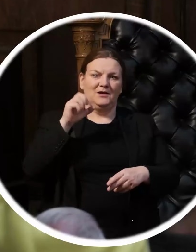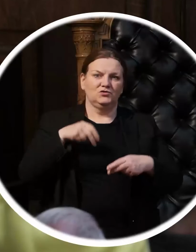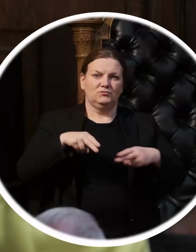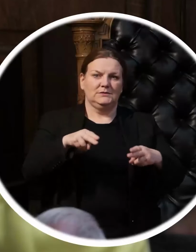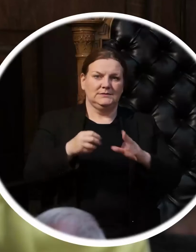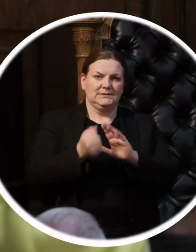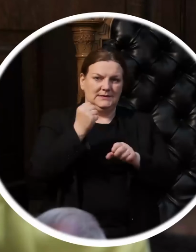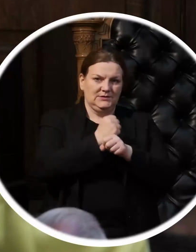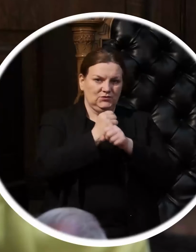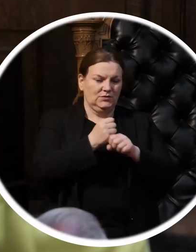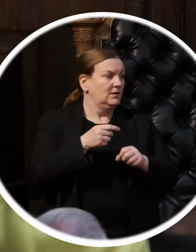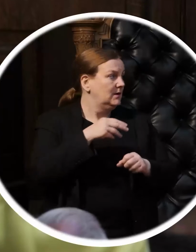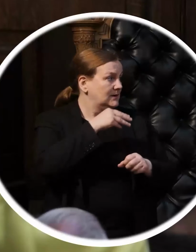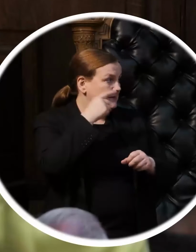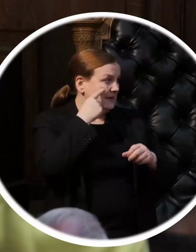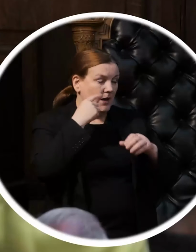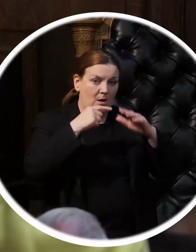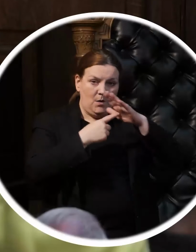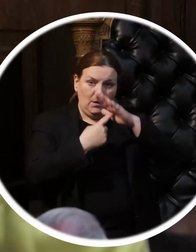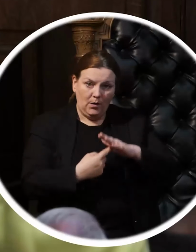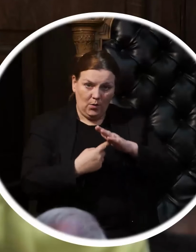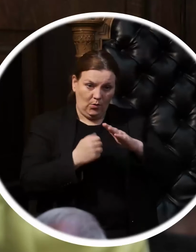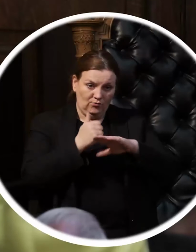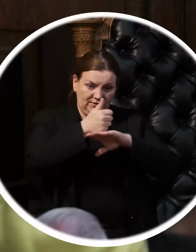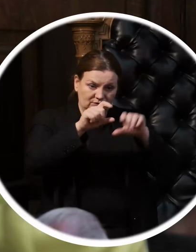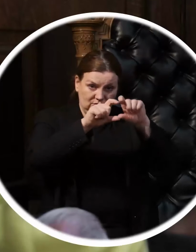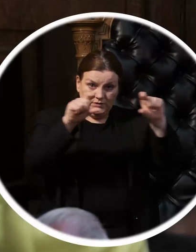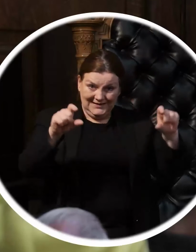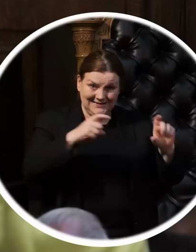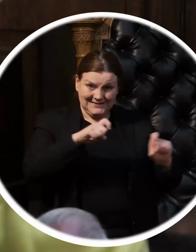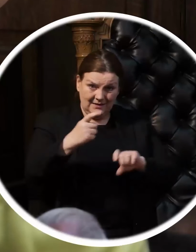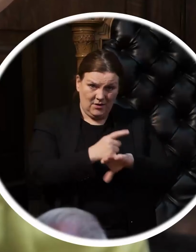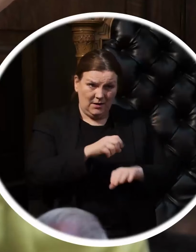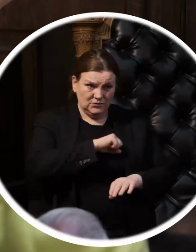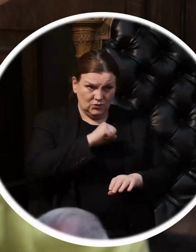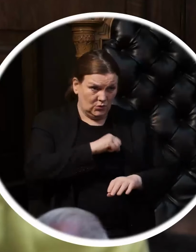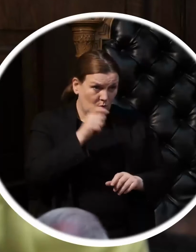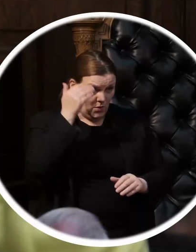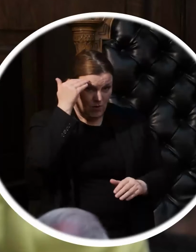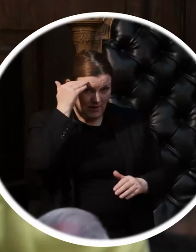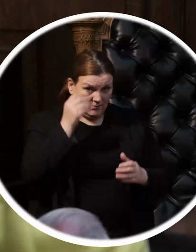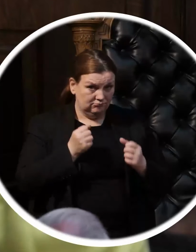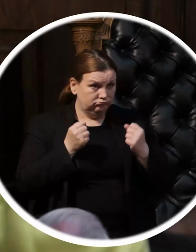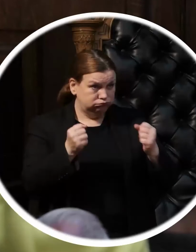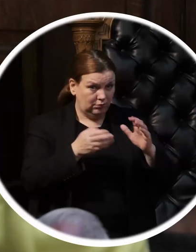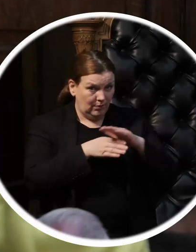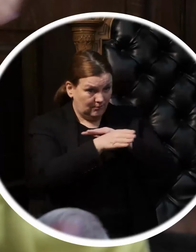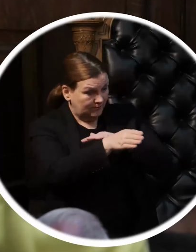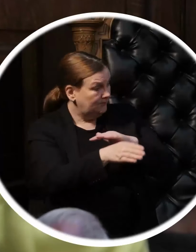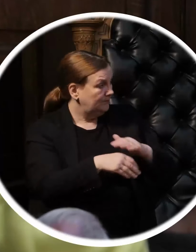And all these bridges, these very, very low bridges, still exist. I'm sure many of you are aware and a lot of them have,